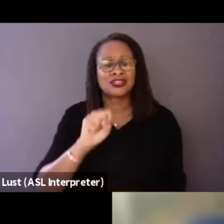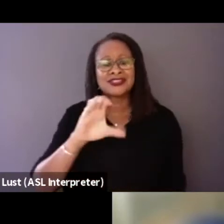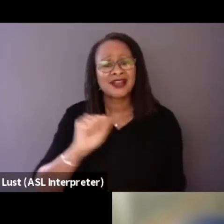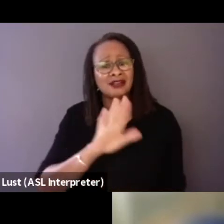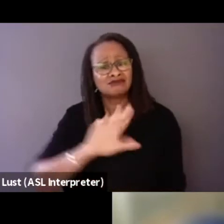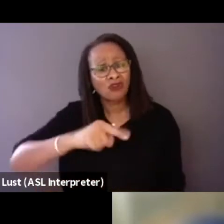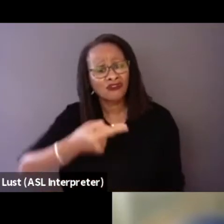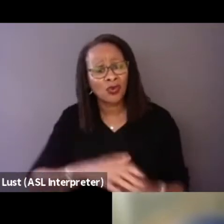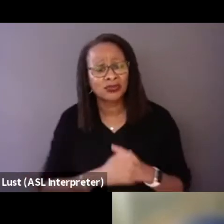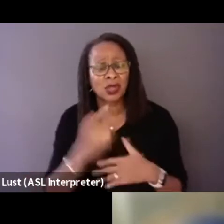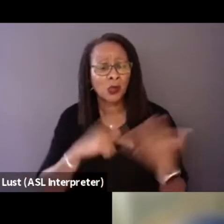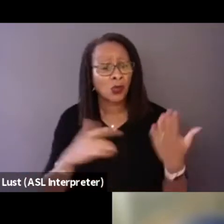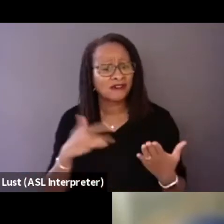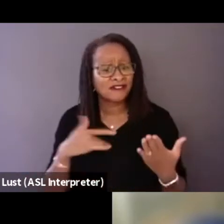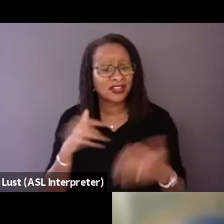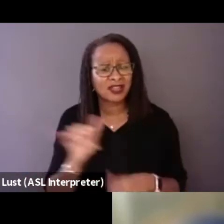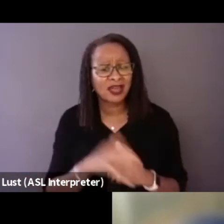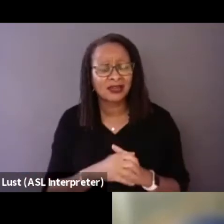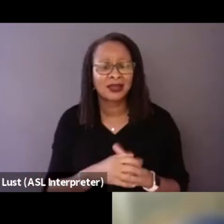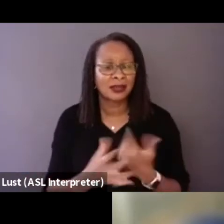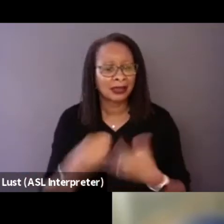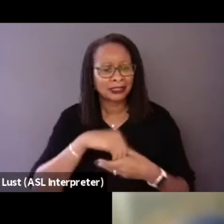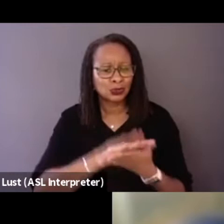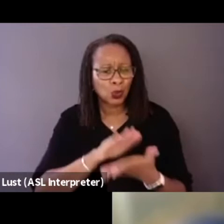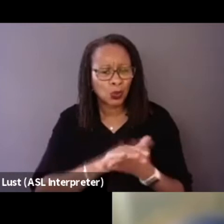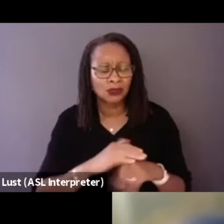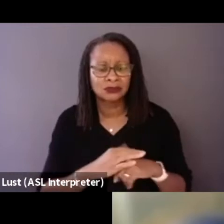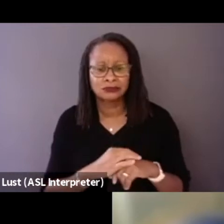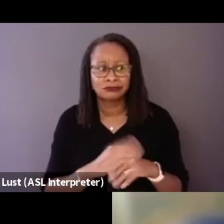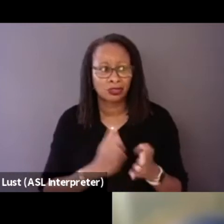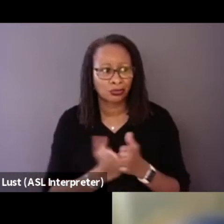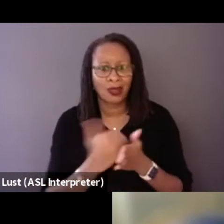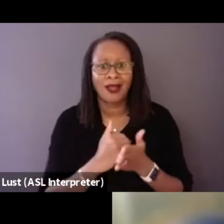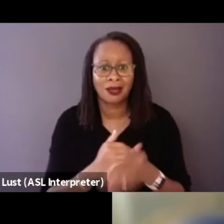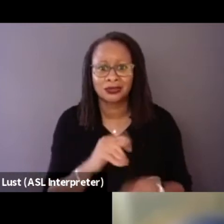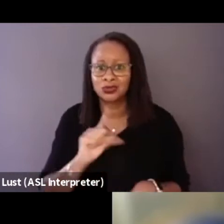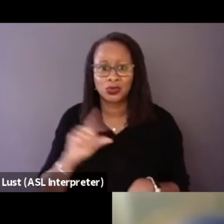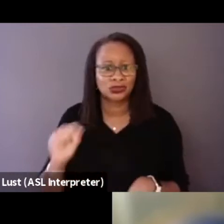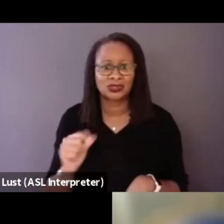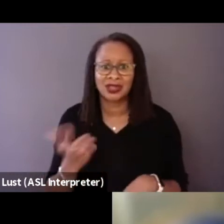What did it feel like being in school through that senior year for you?